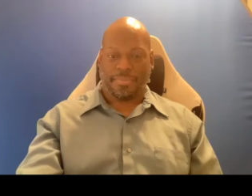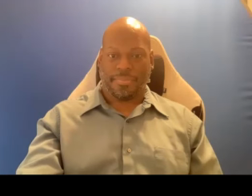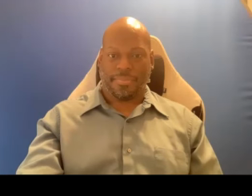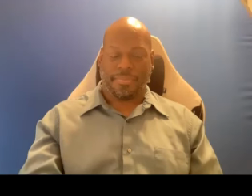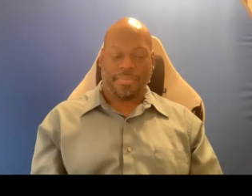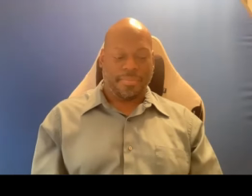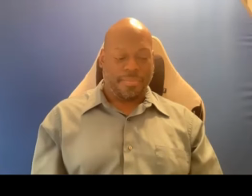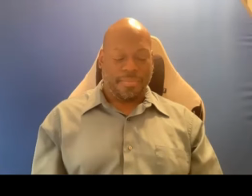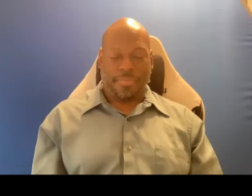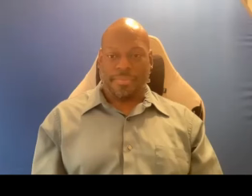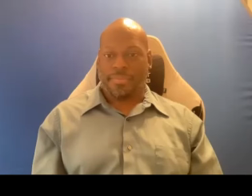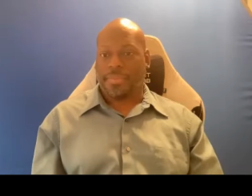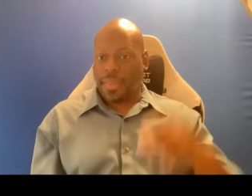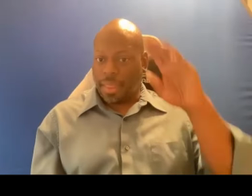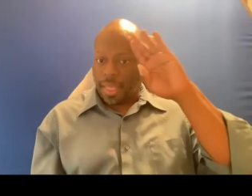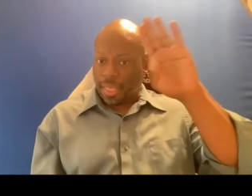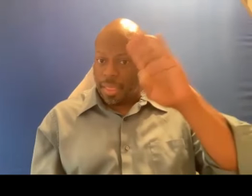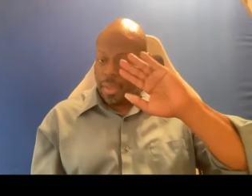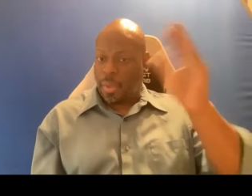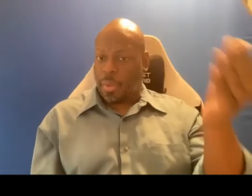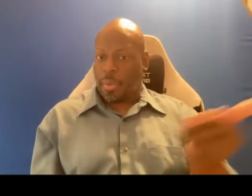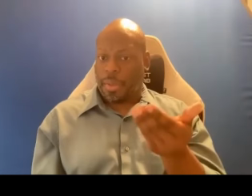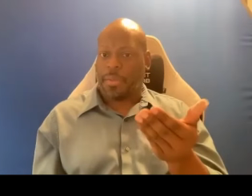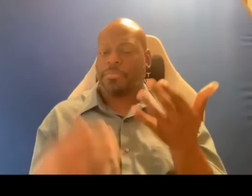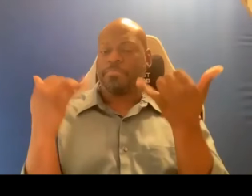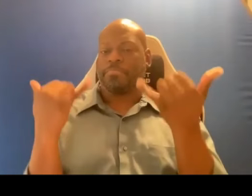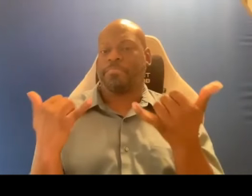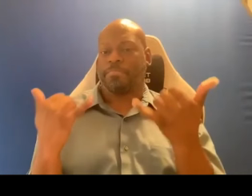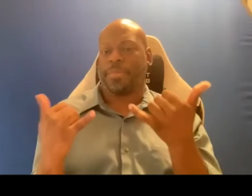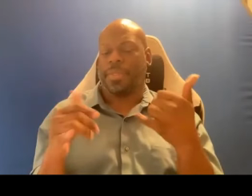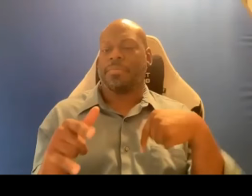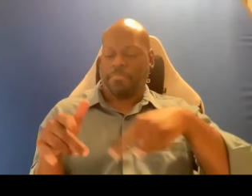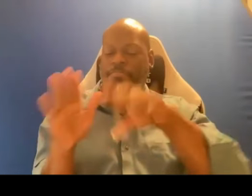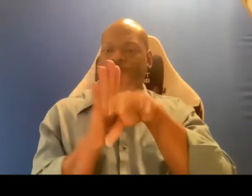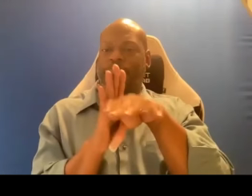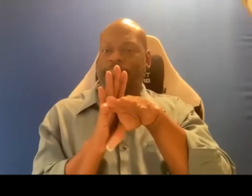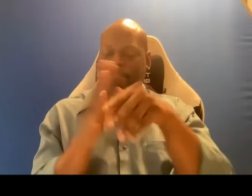Hello, and welcome! Today, we will share with you this video exploring the DeafBlind